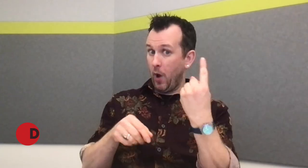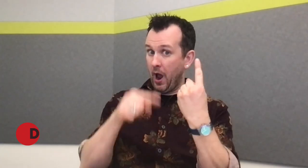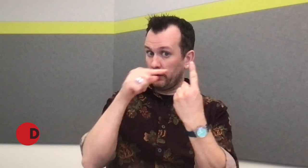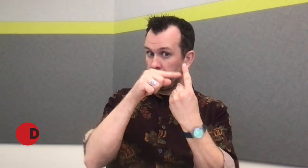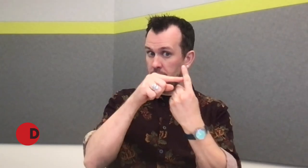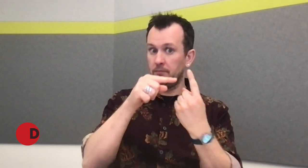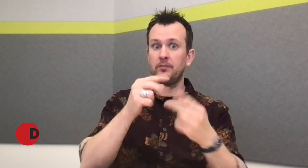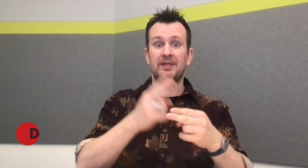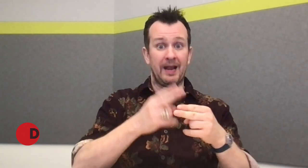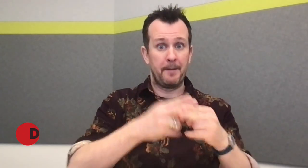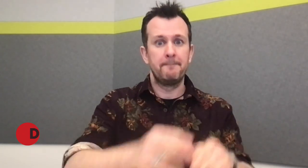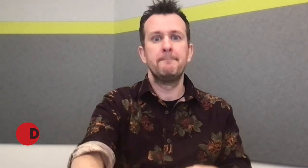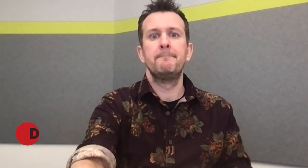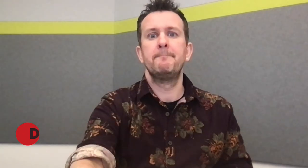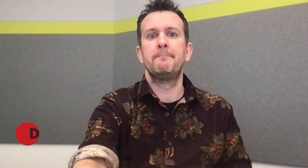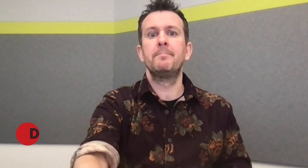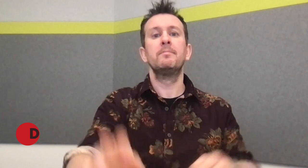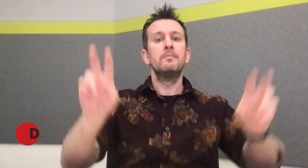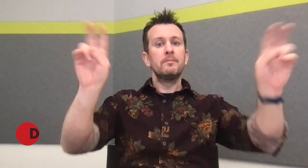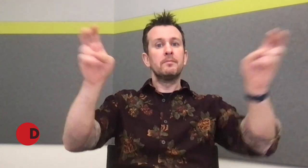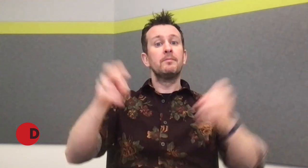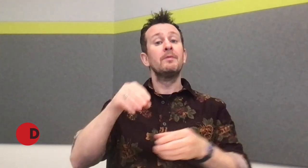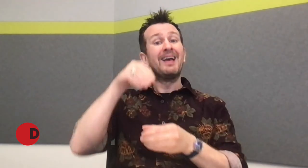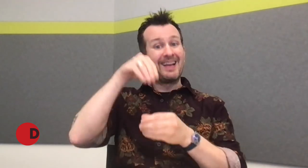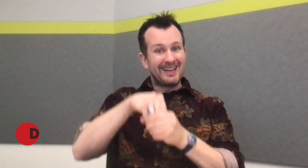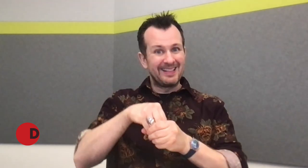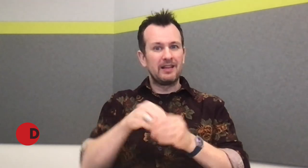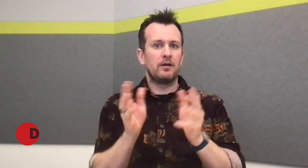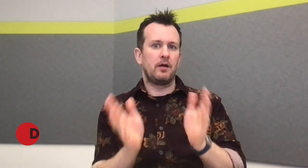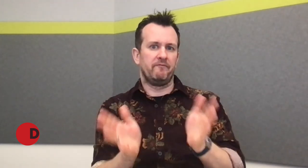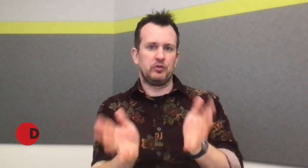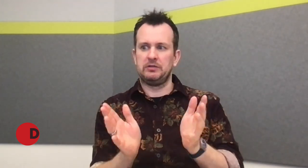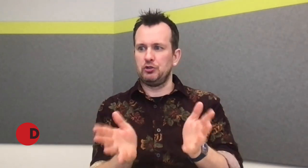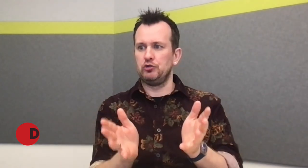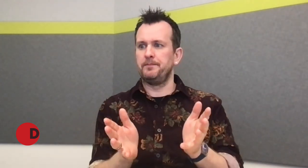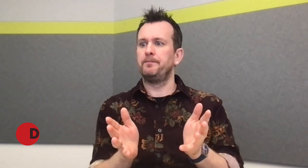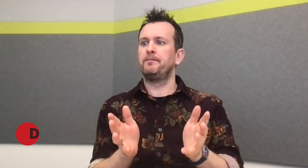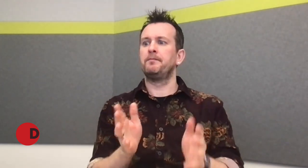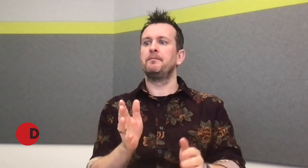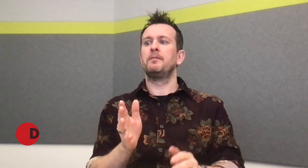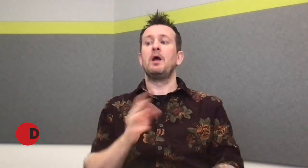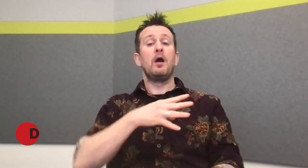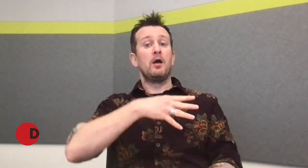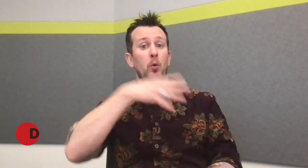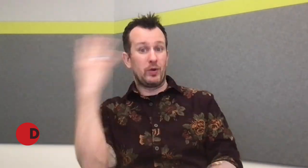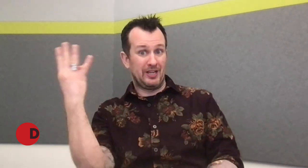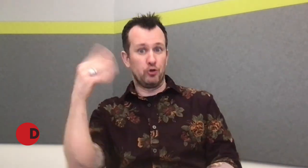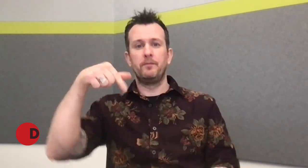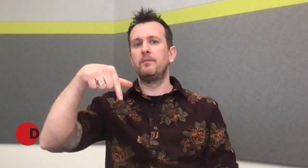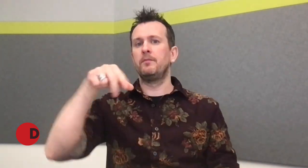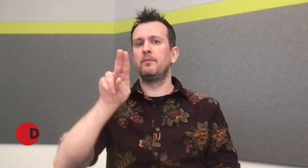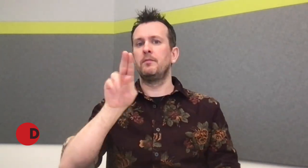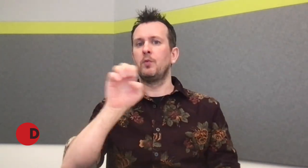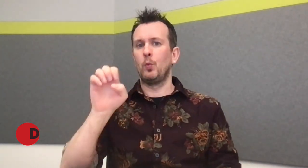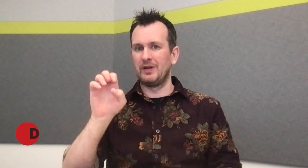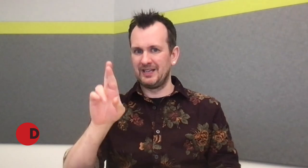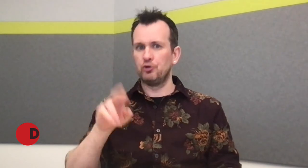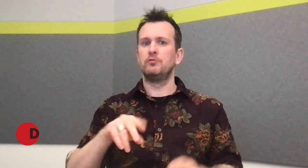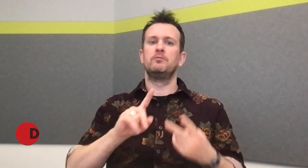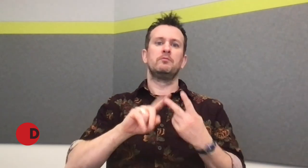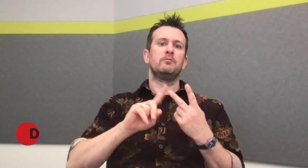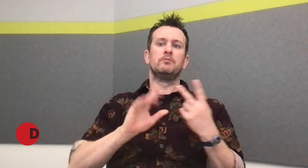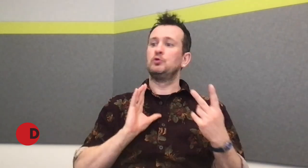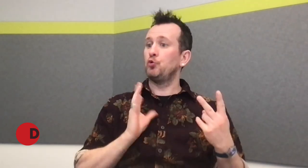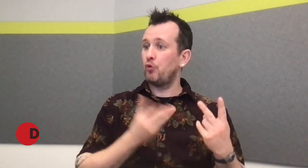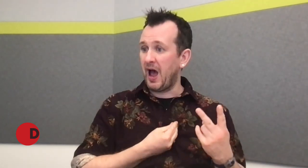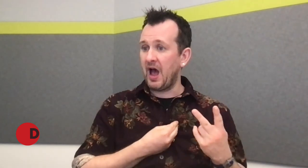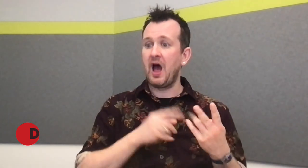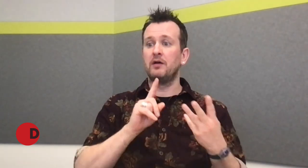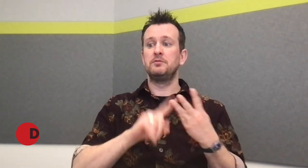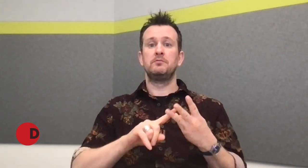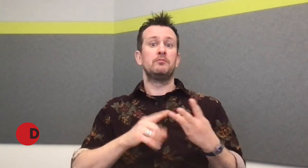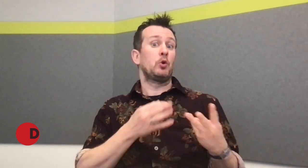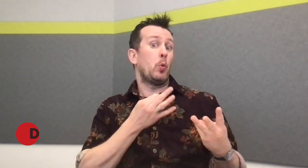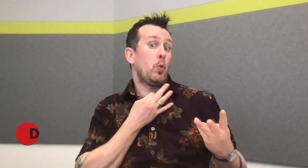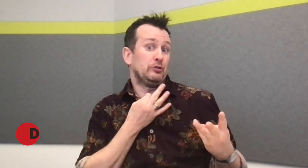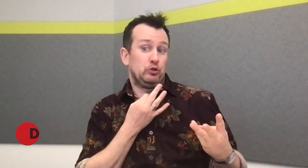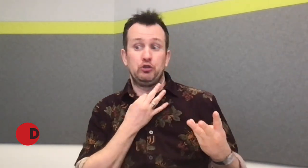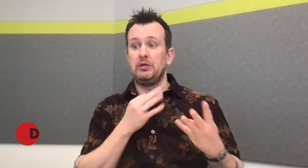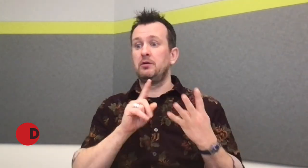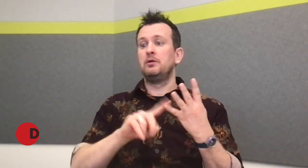One named “In Conversation” Queer, Trans, Wondering,